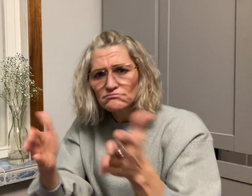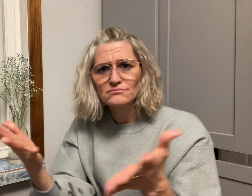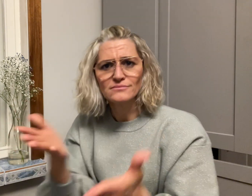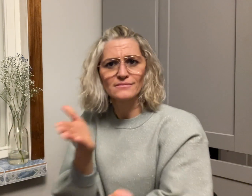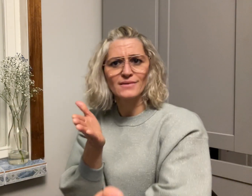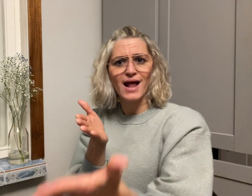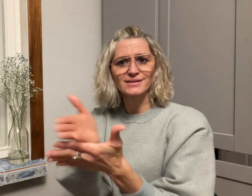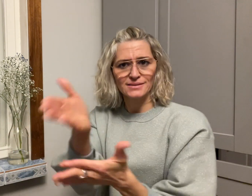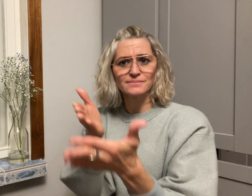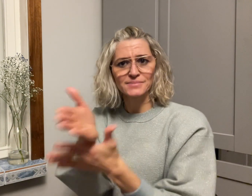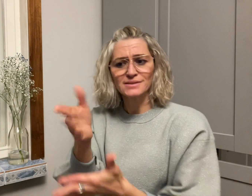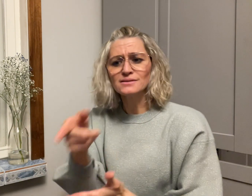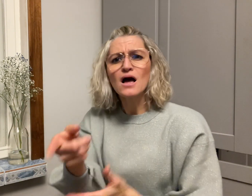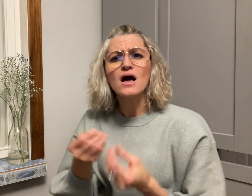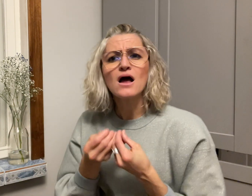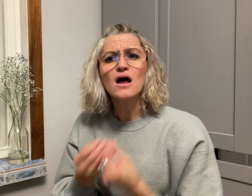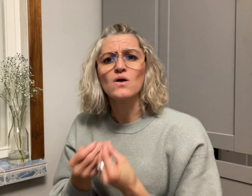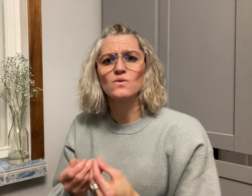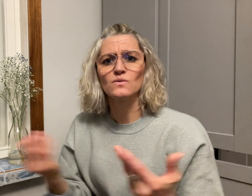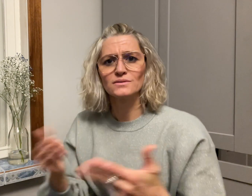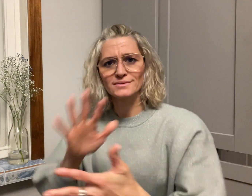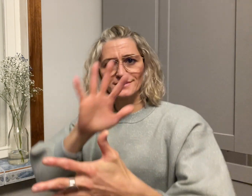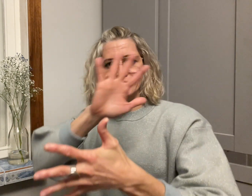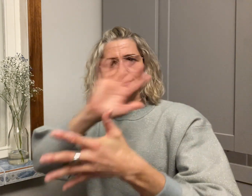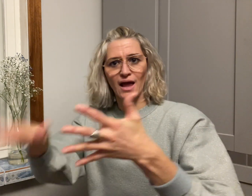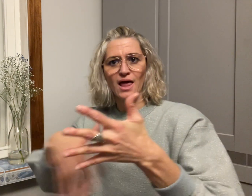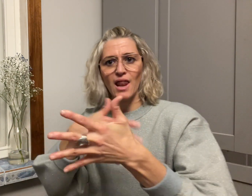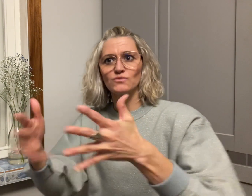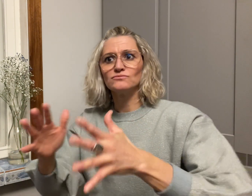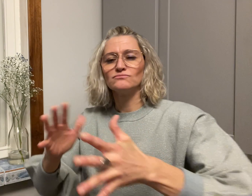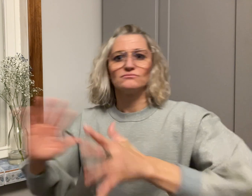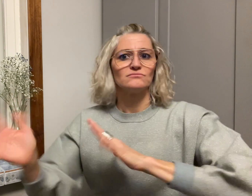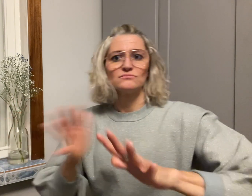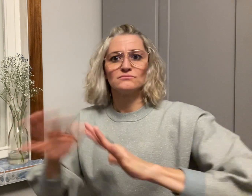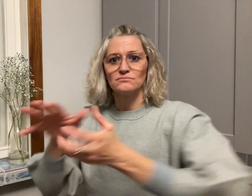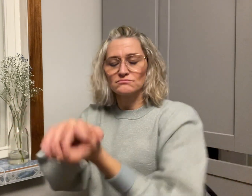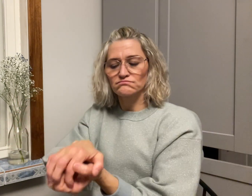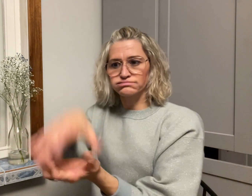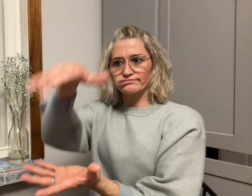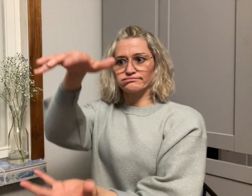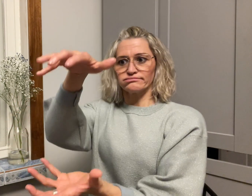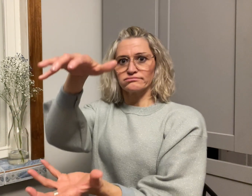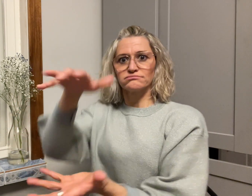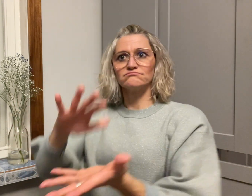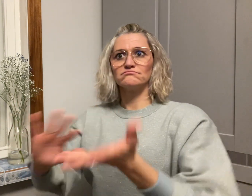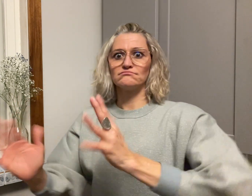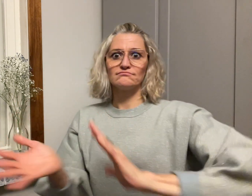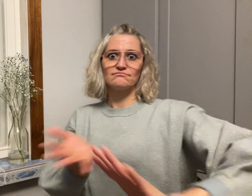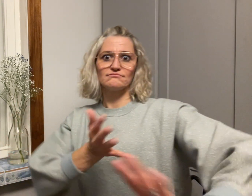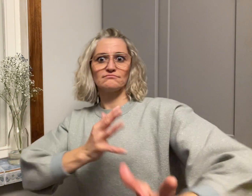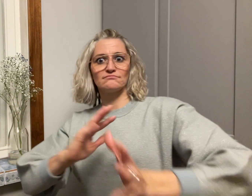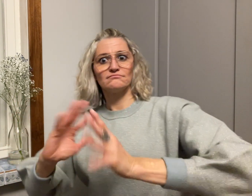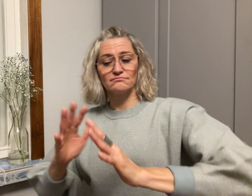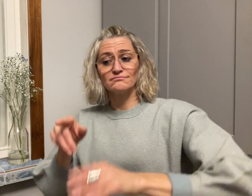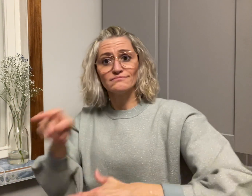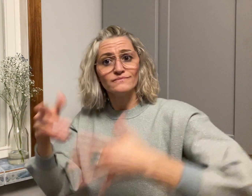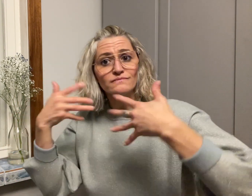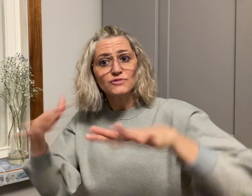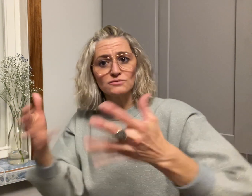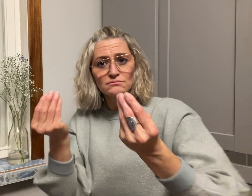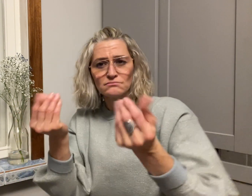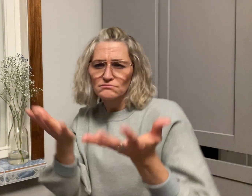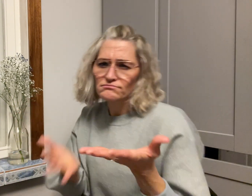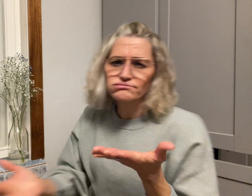content accessibility using a sign language avatar, has raised